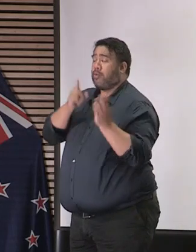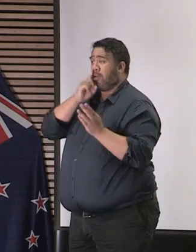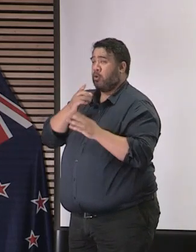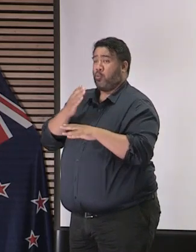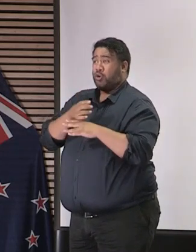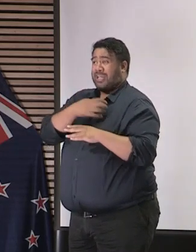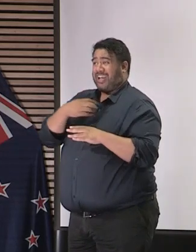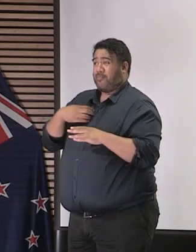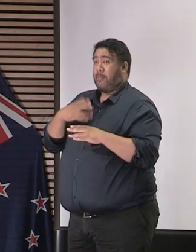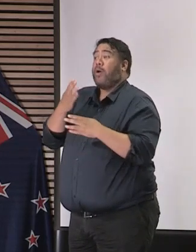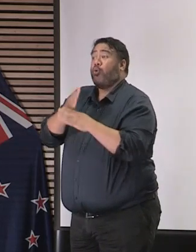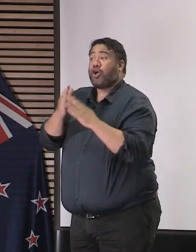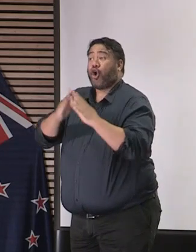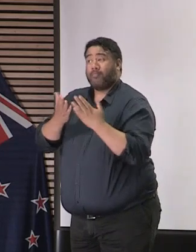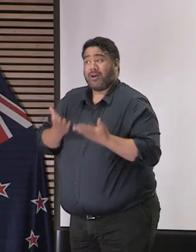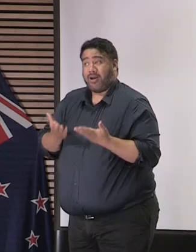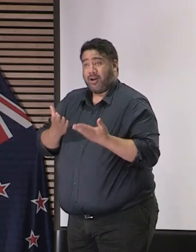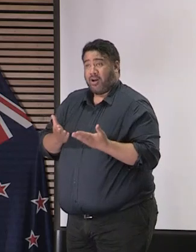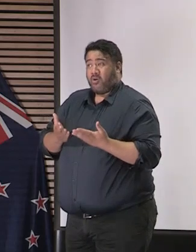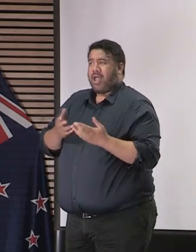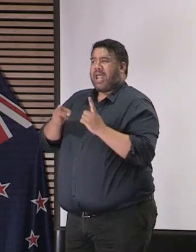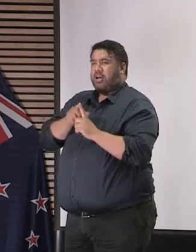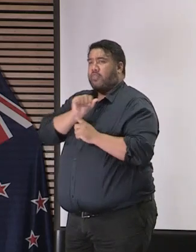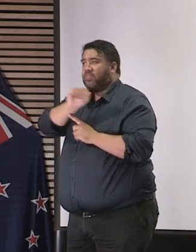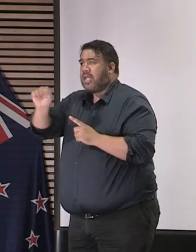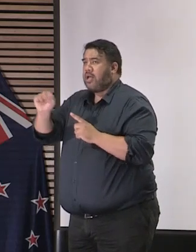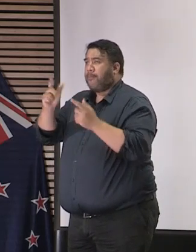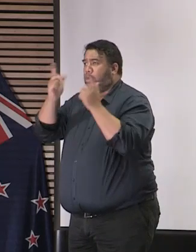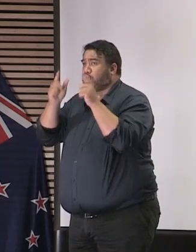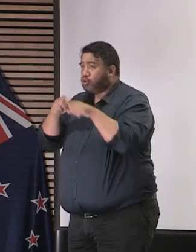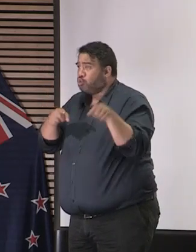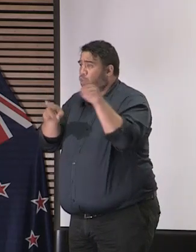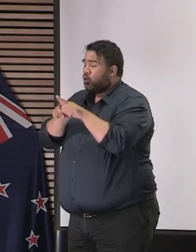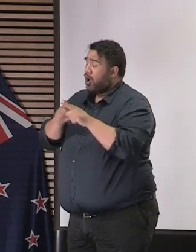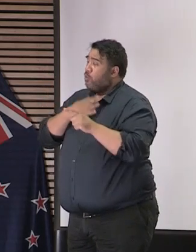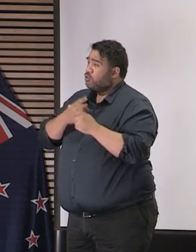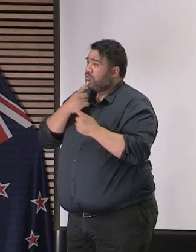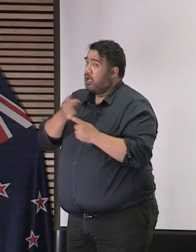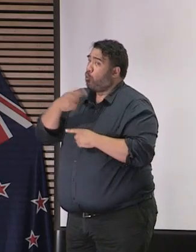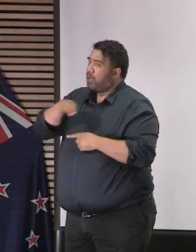on at the moment, my message across the public service, to